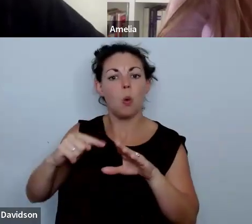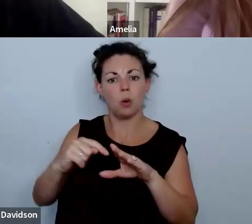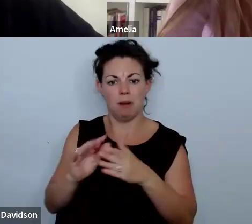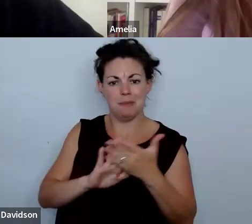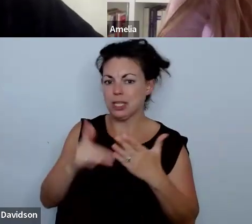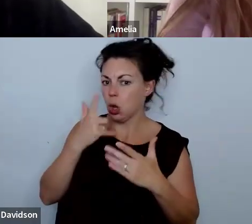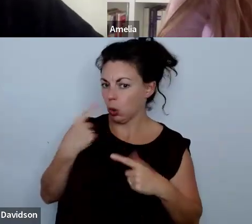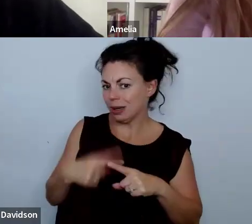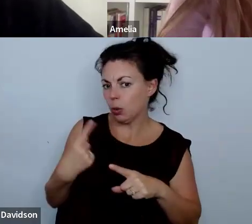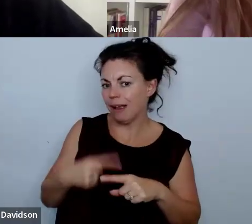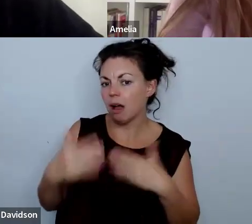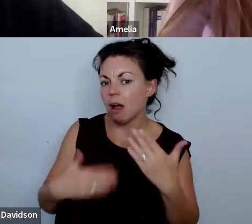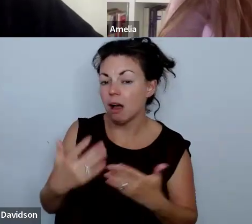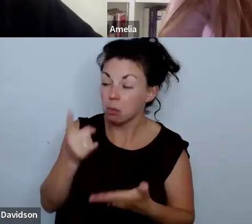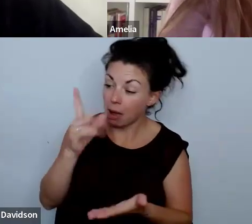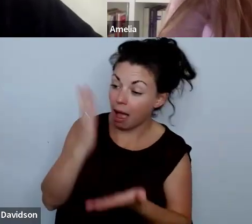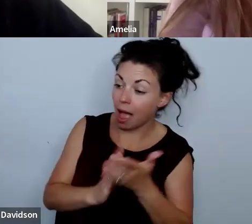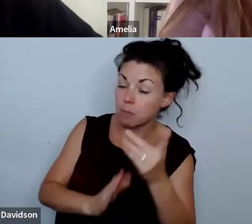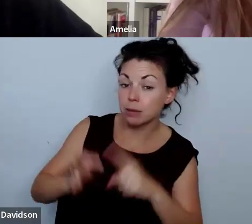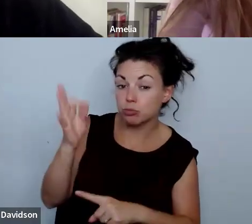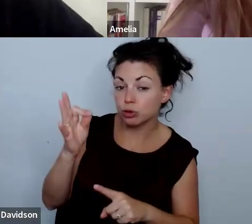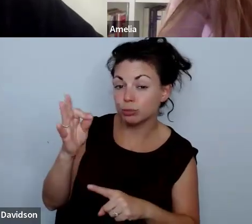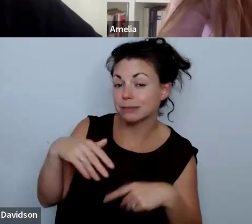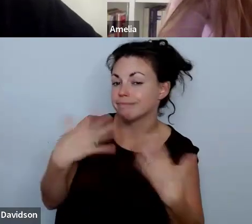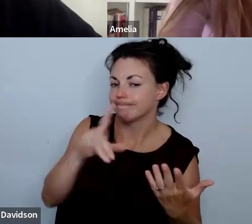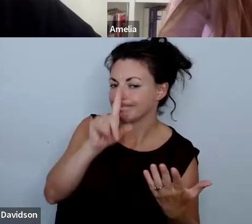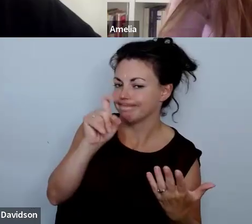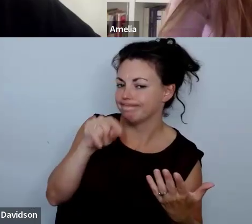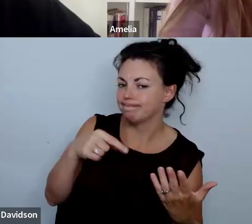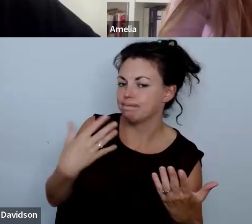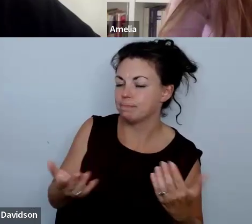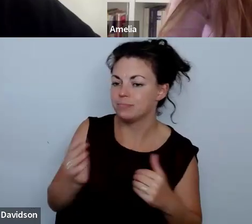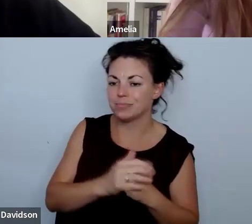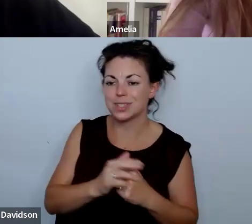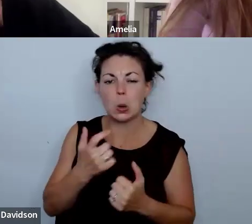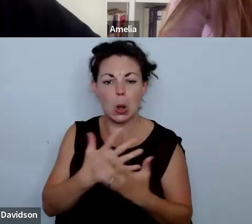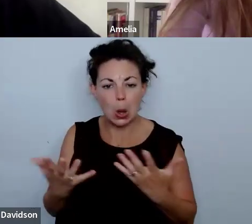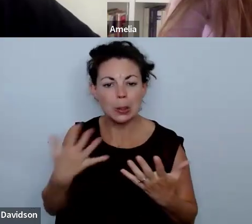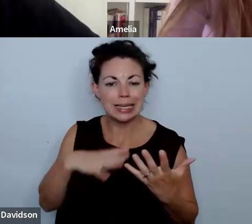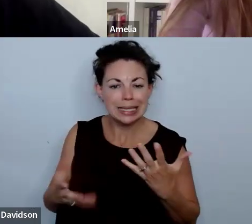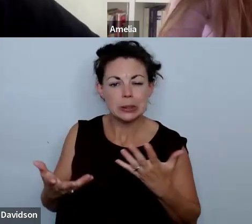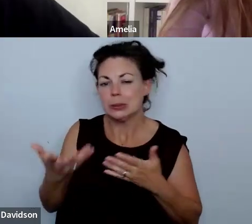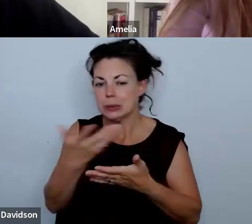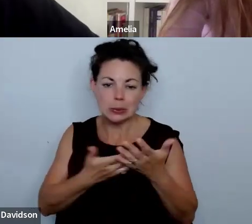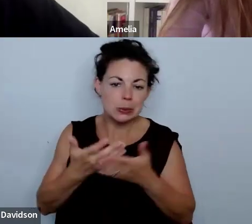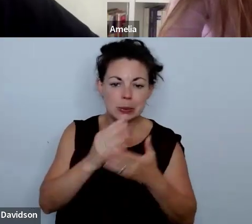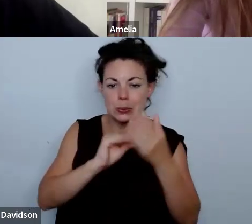Amelia: I think one of the key kind of questions, I guess, for our audience is maybe you know, especially if there's students